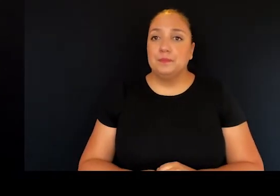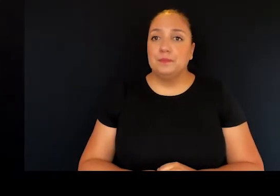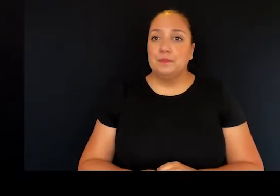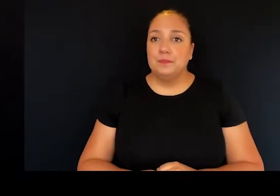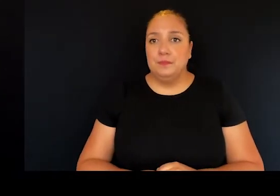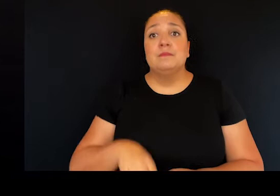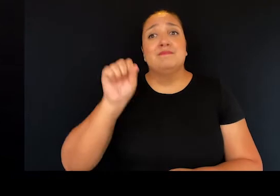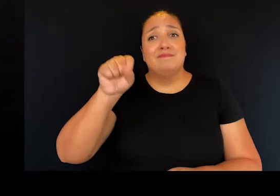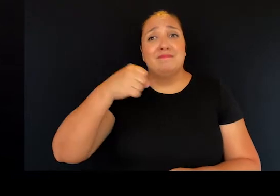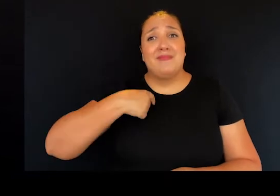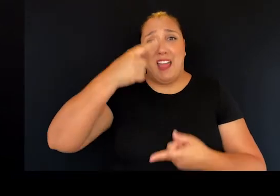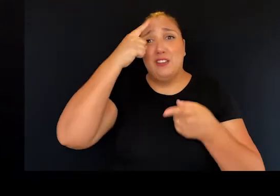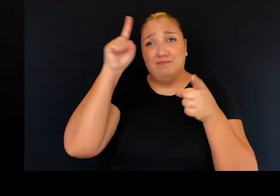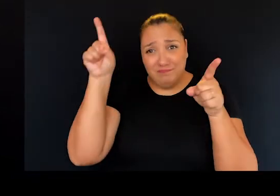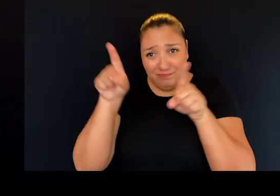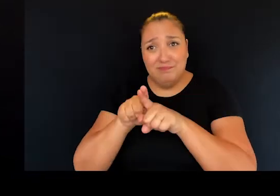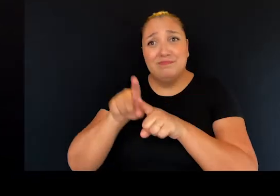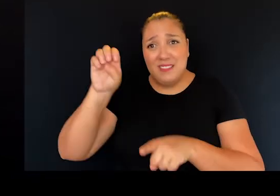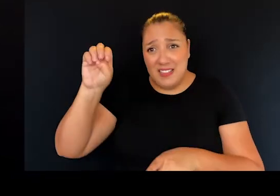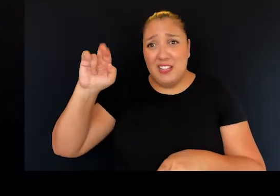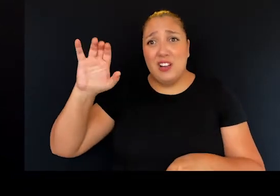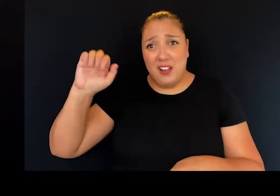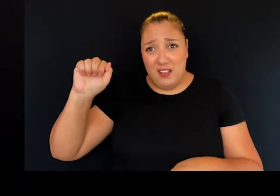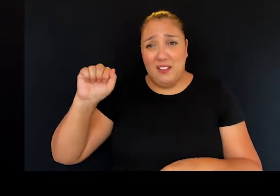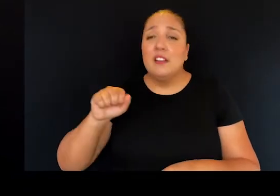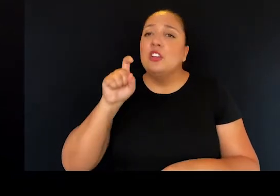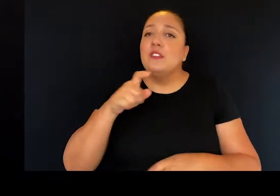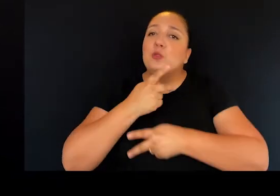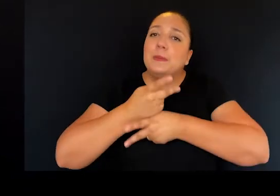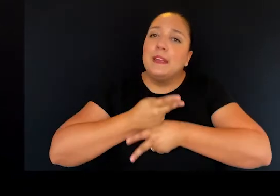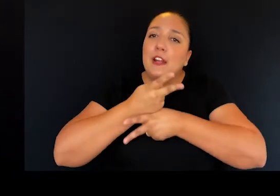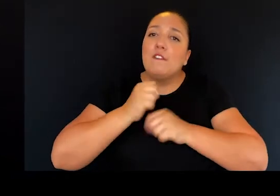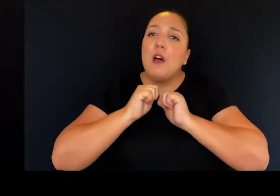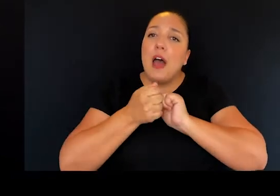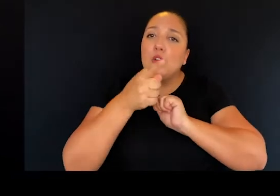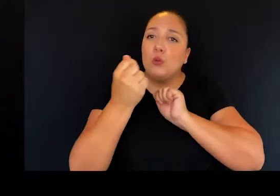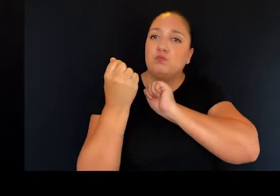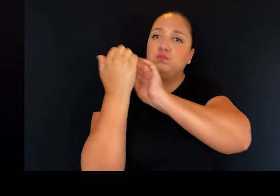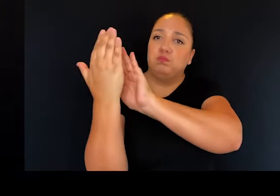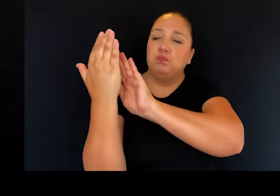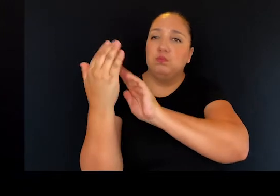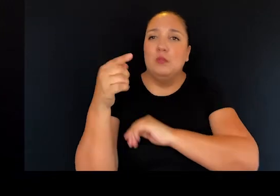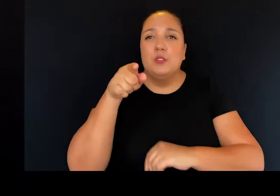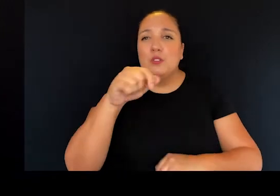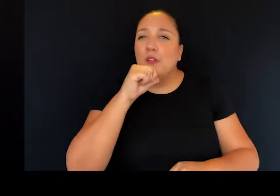I do think that you need to be careful about how you address it and that you're not coming at the person,